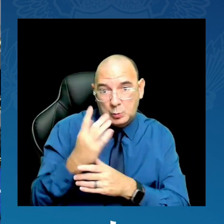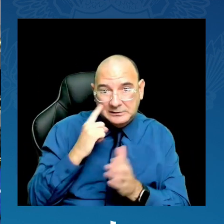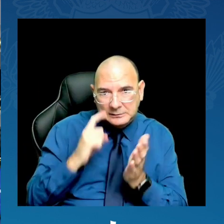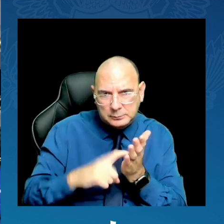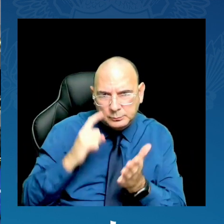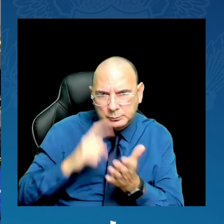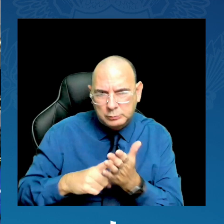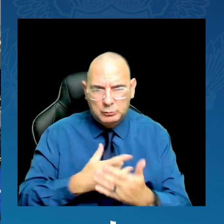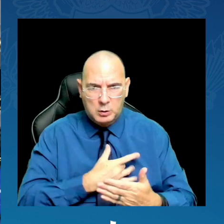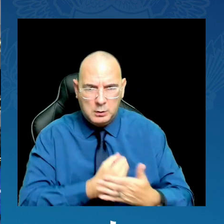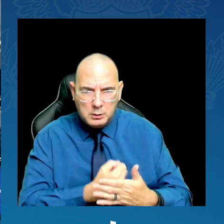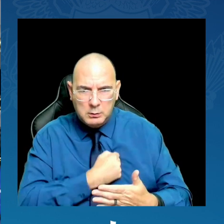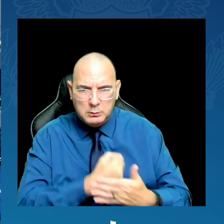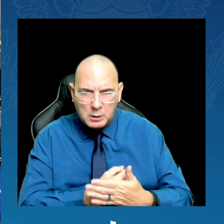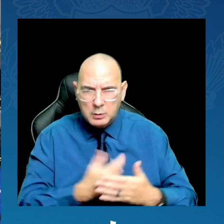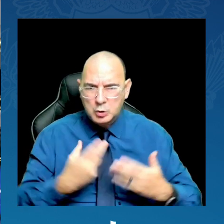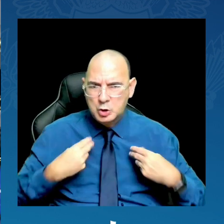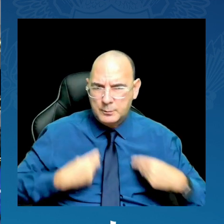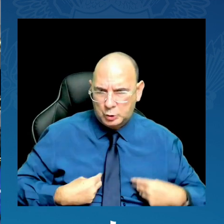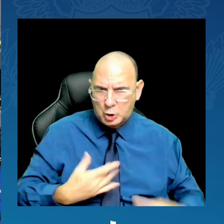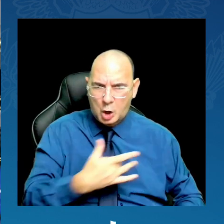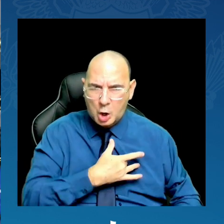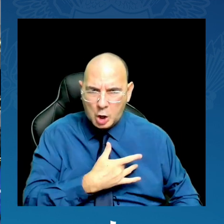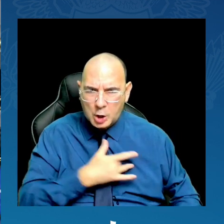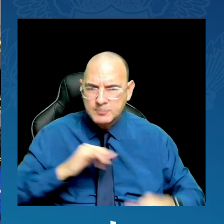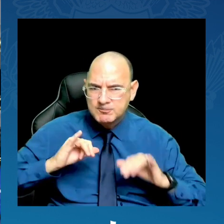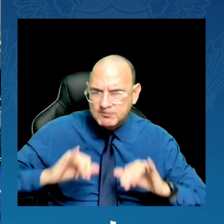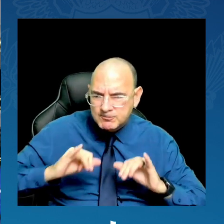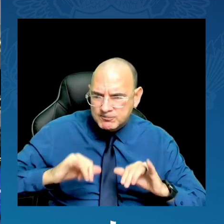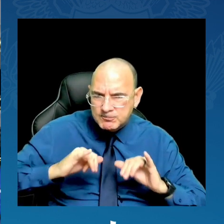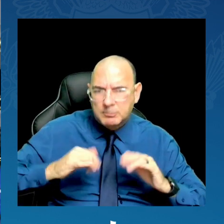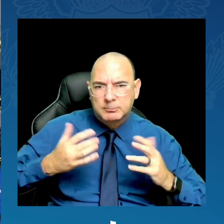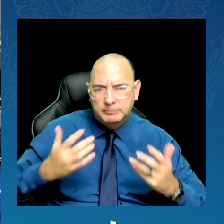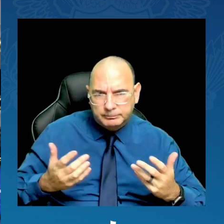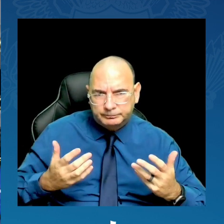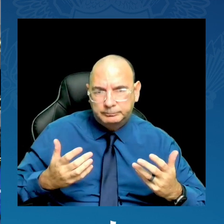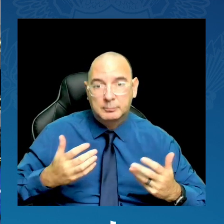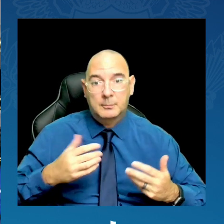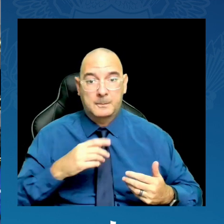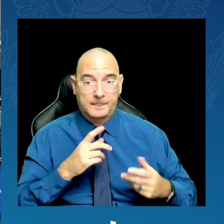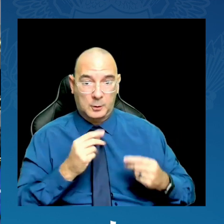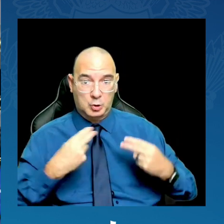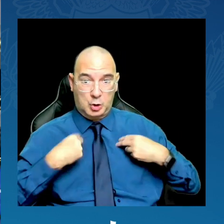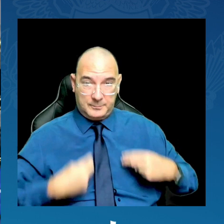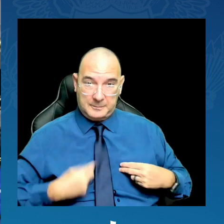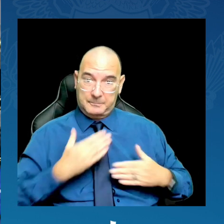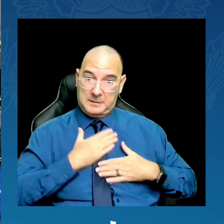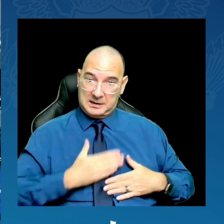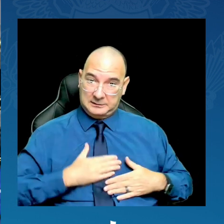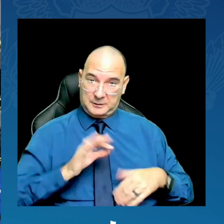how the single cells of the human body function in space. It sounds like science fiction, but it certainly wasn't.